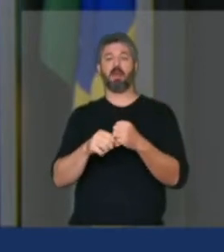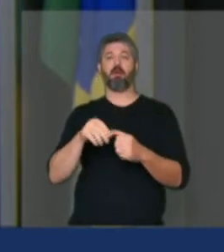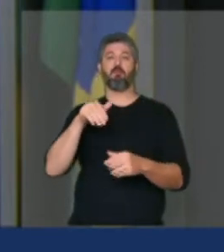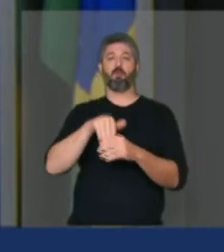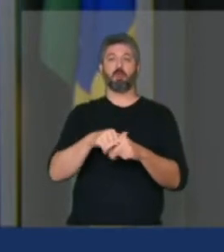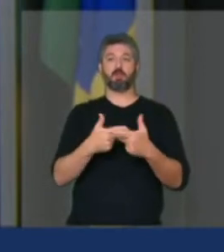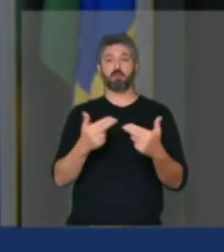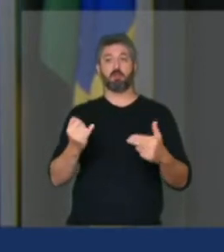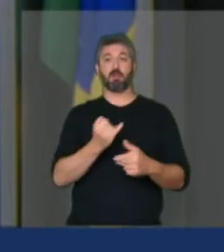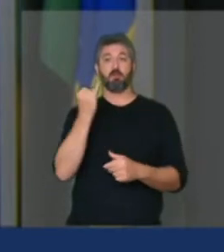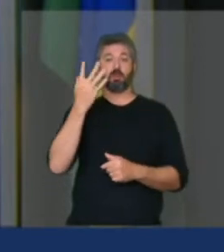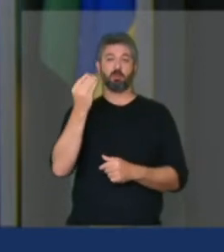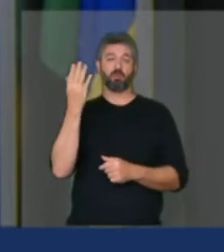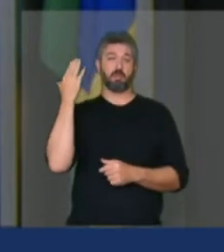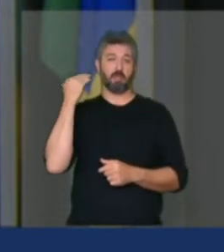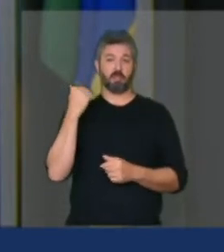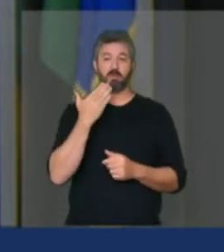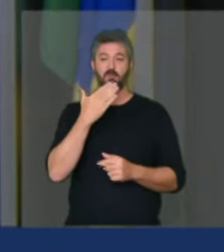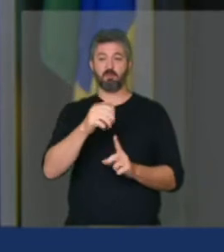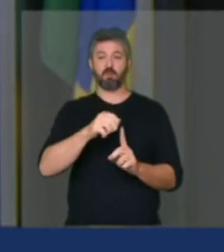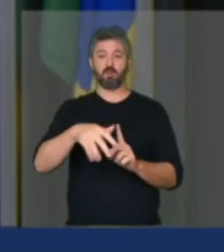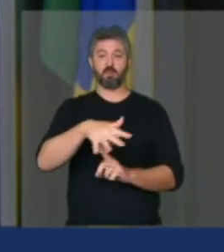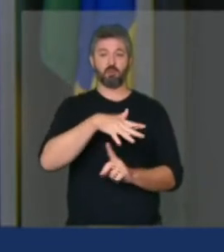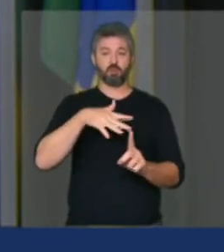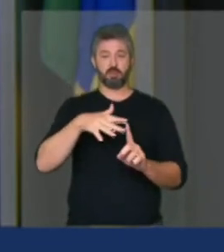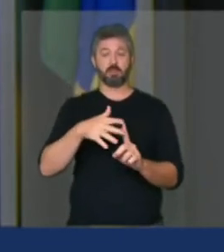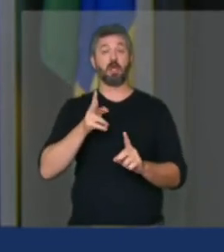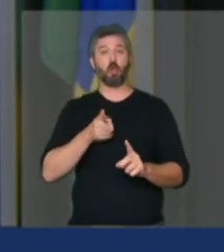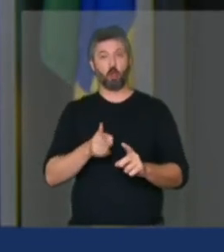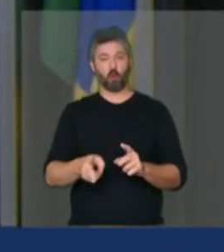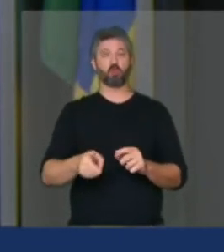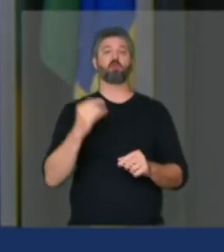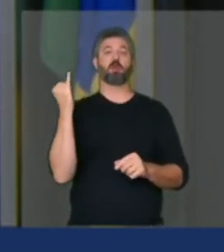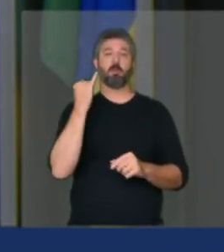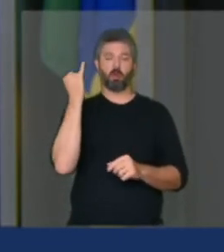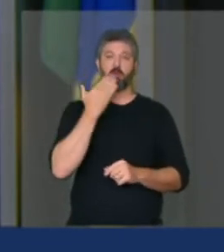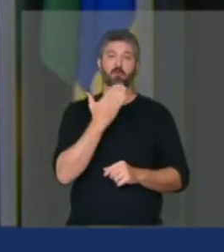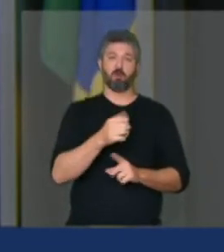IMPORTANTÍSSIMAS PARA A SOCIEDADE. CONTINUAM SENDO IMPORTANTES E PRECISAM SER RETOMADAS COMO PRIORIDADE